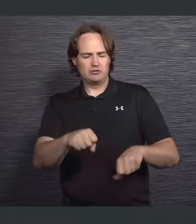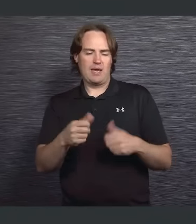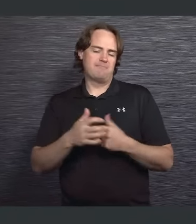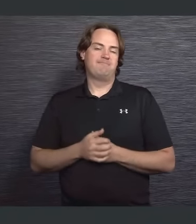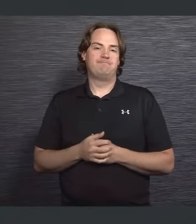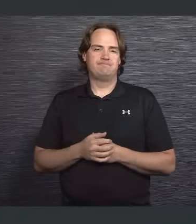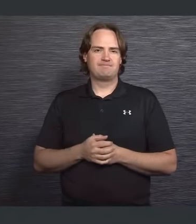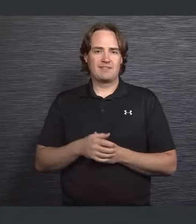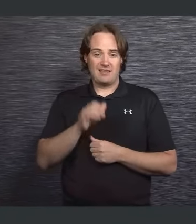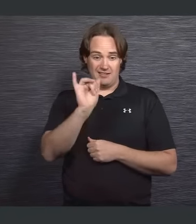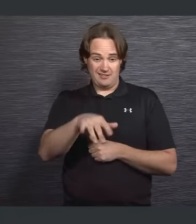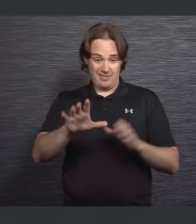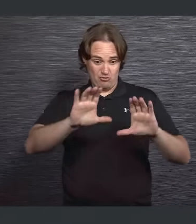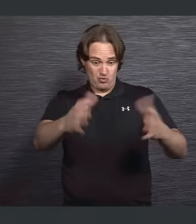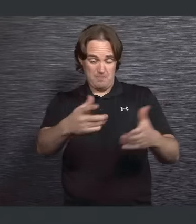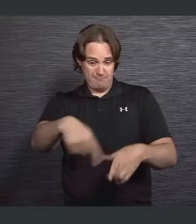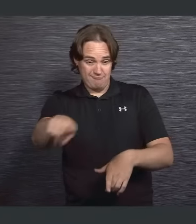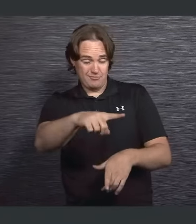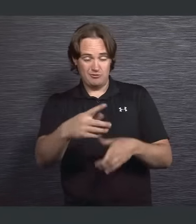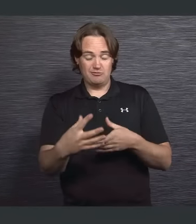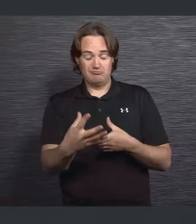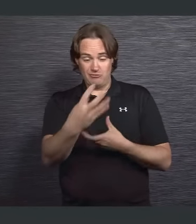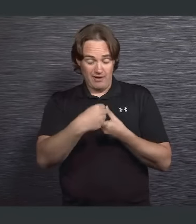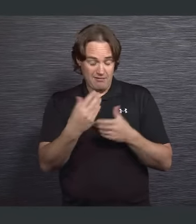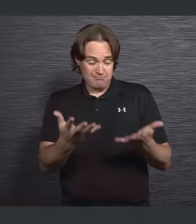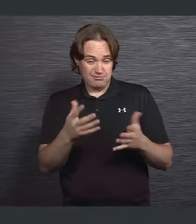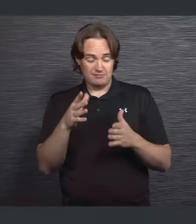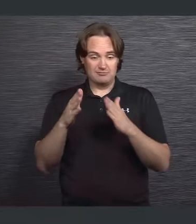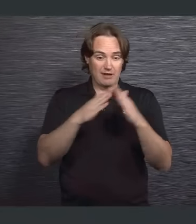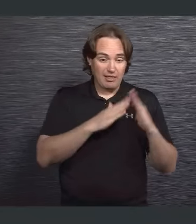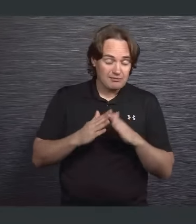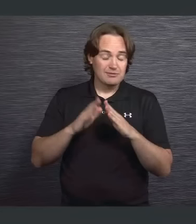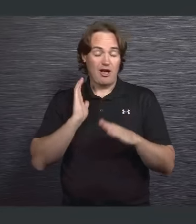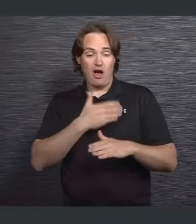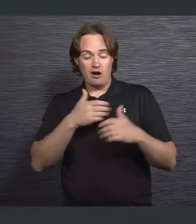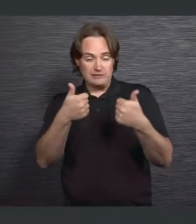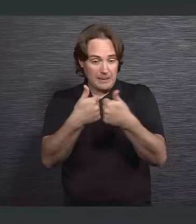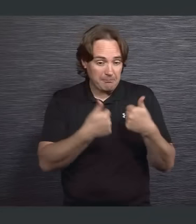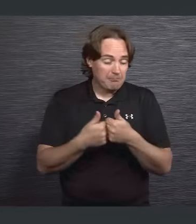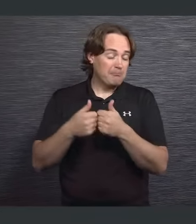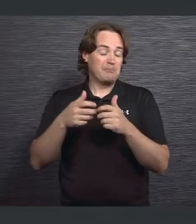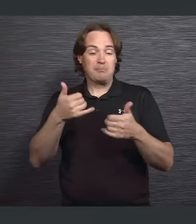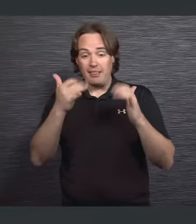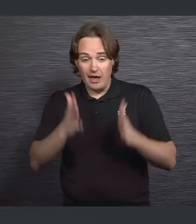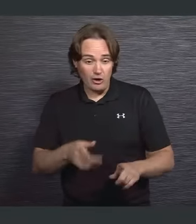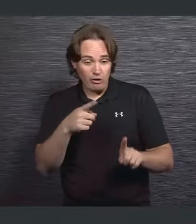As that community continues to grow with new players, it's our mission to make those experiences